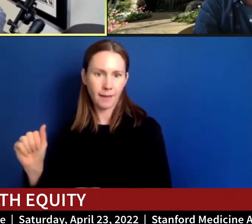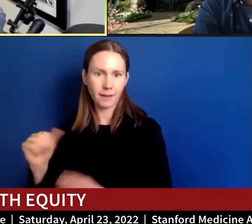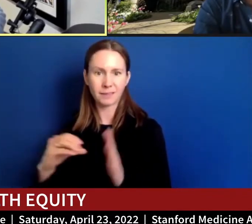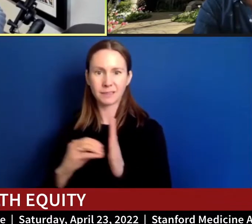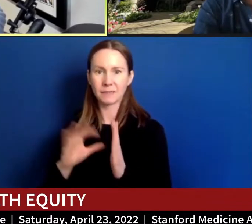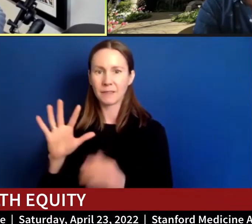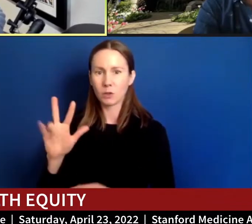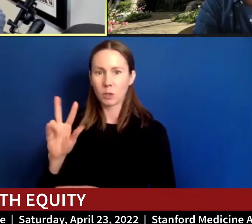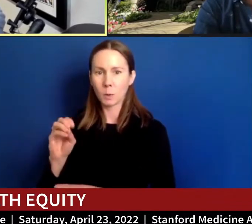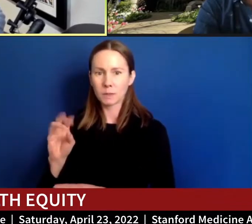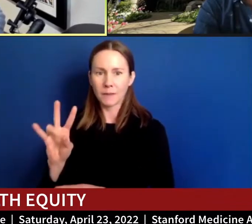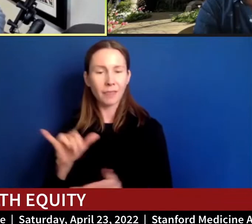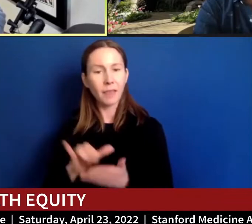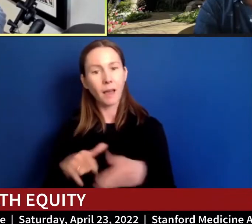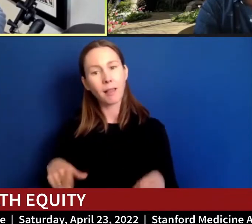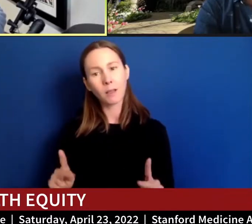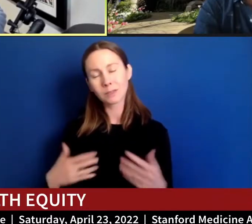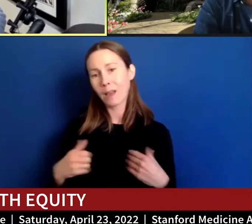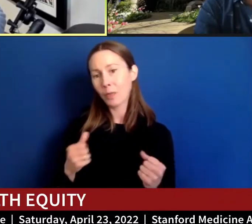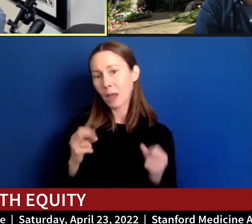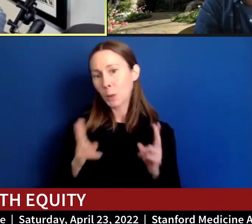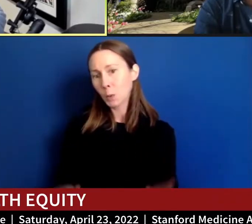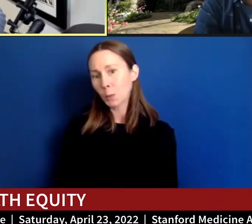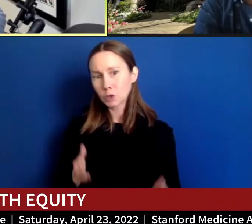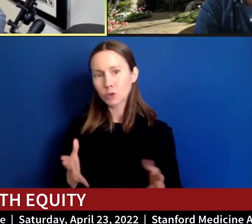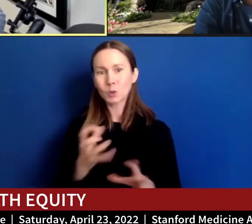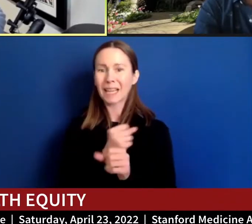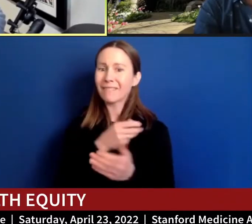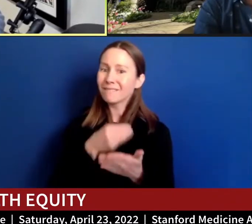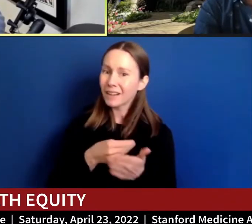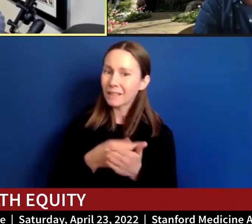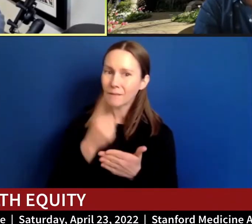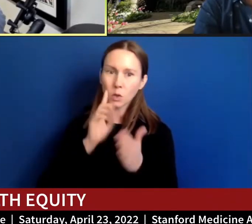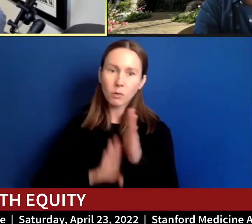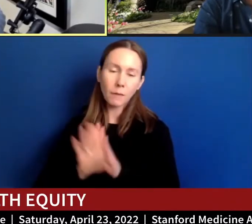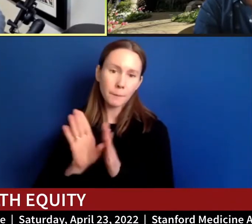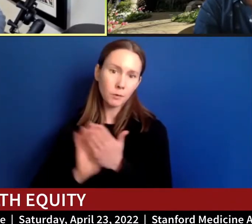of Health and Human Services to grant funding for the development of curricula. But the legislation